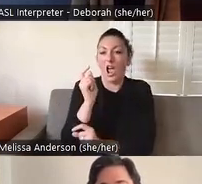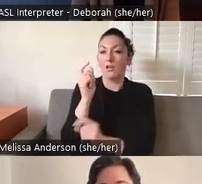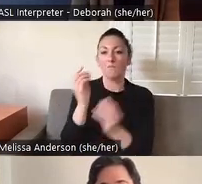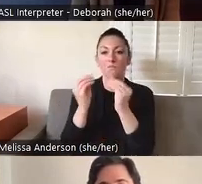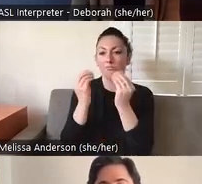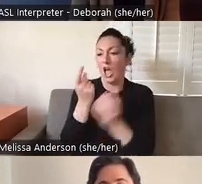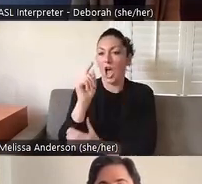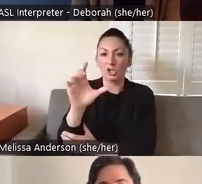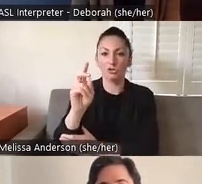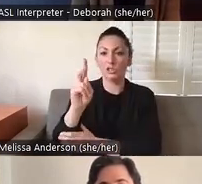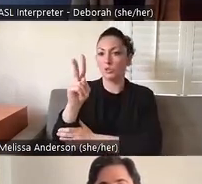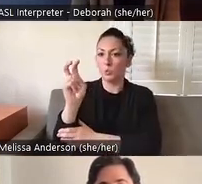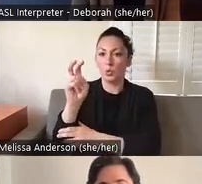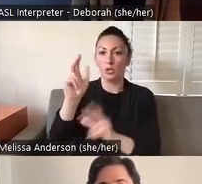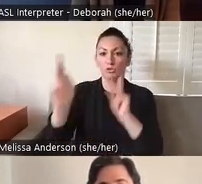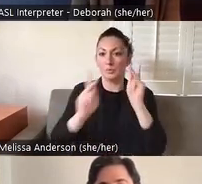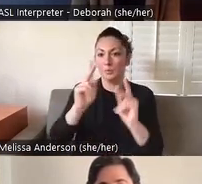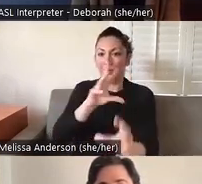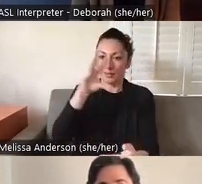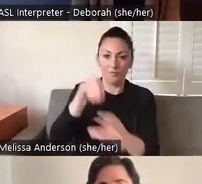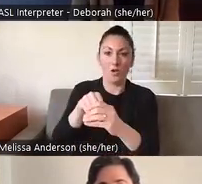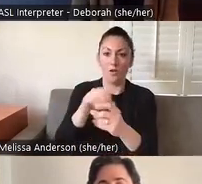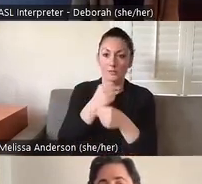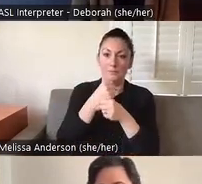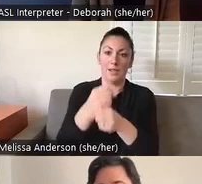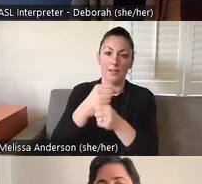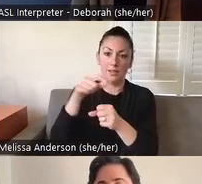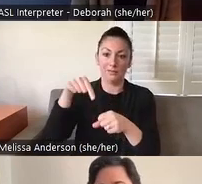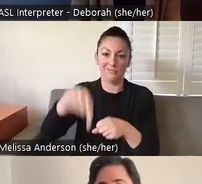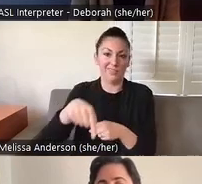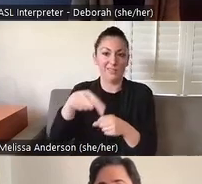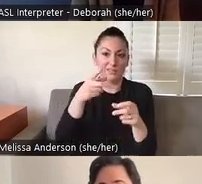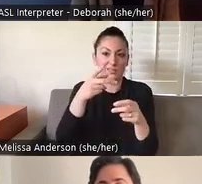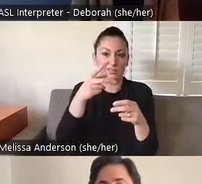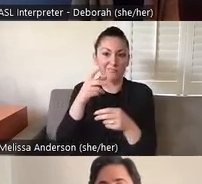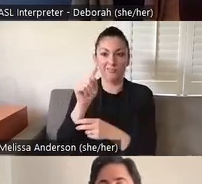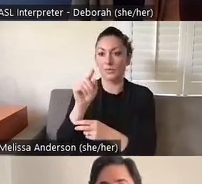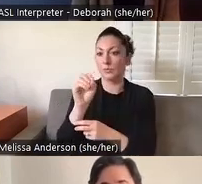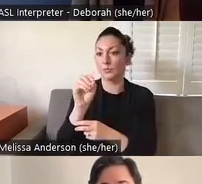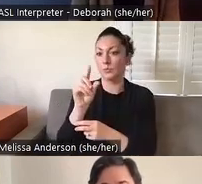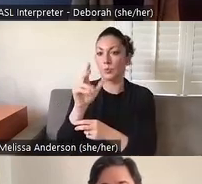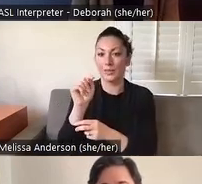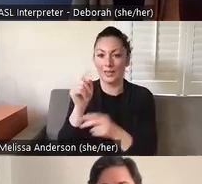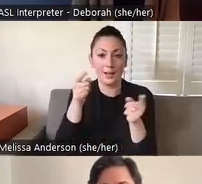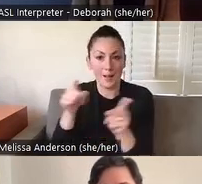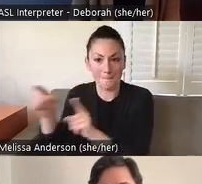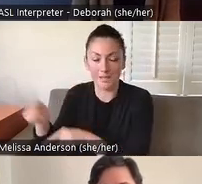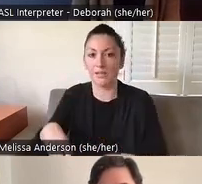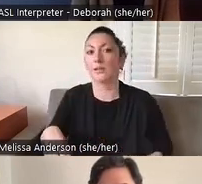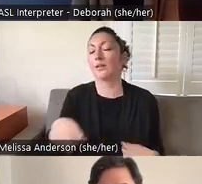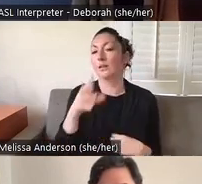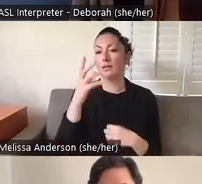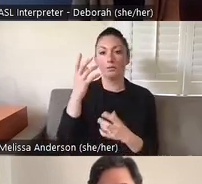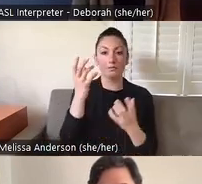Safety. We have - there were more than 100, 200 people involved in making this toolkit happen.